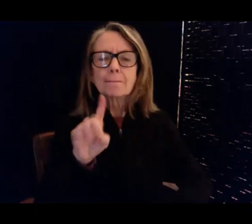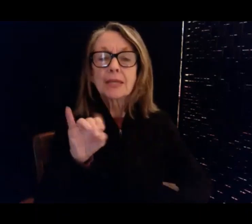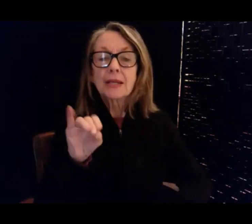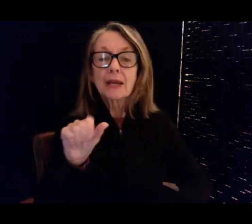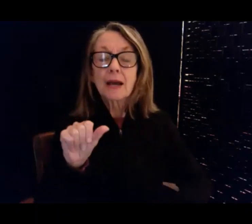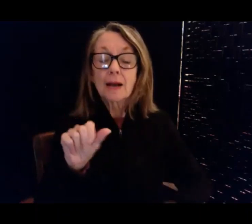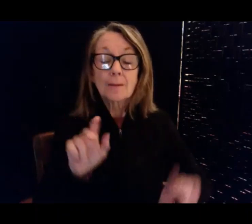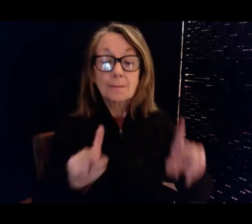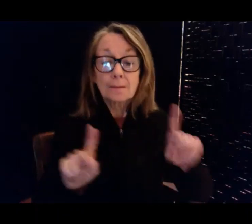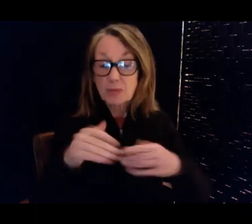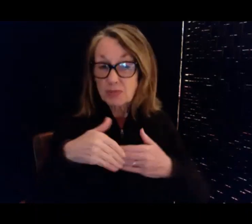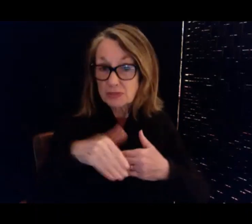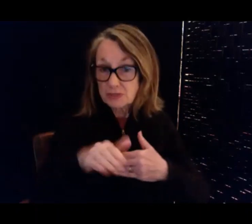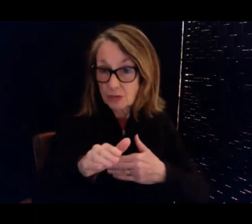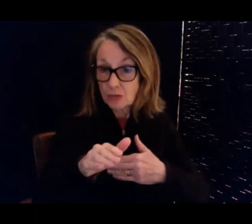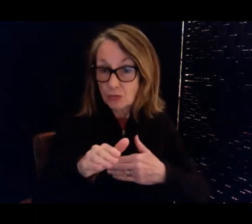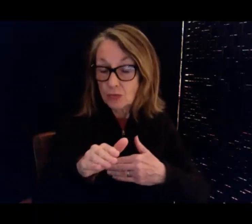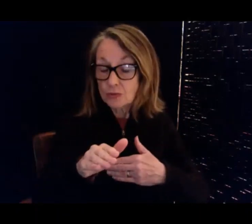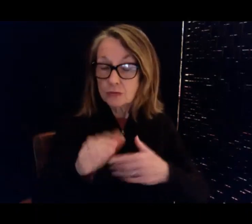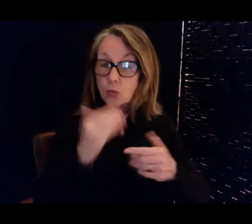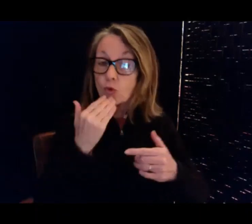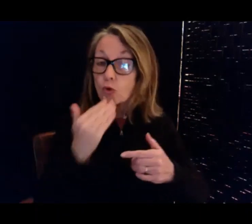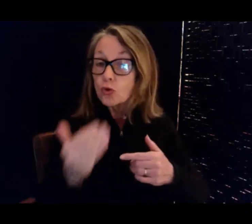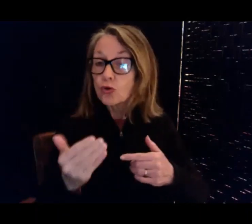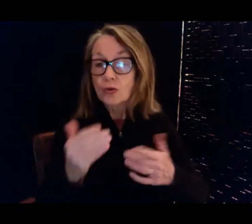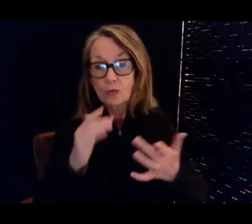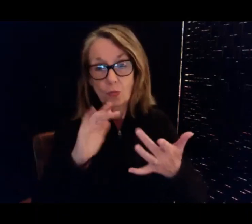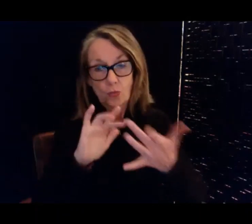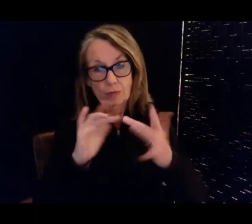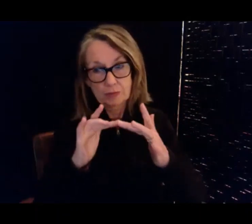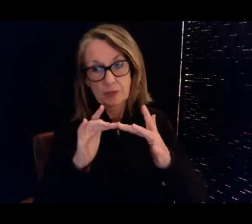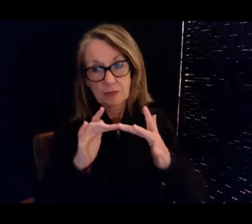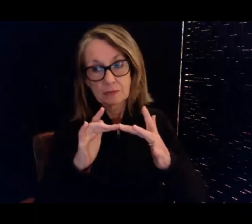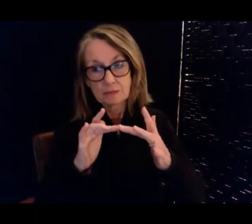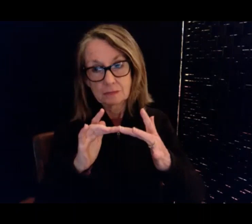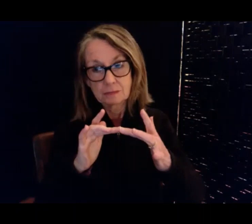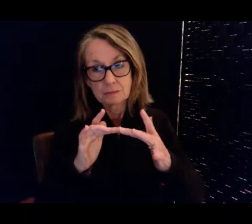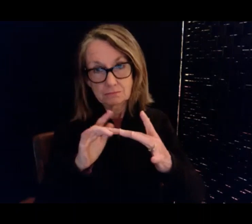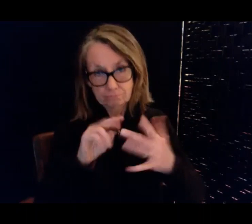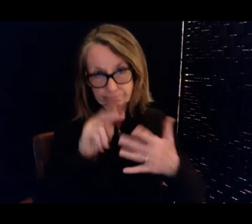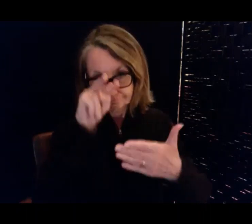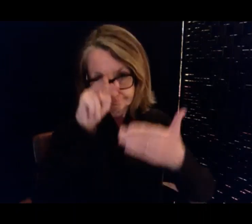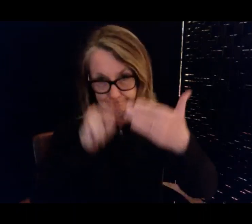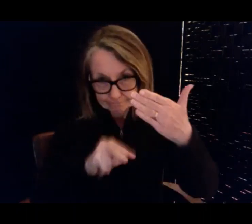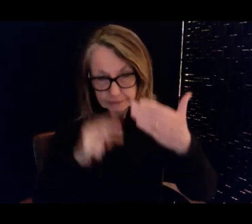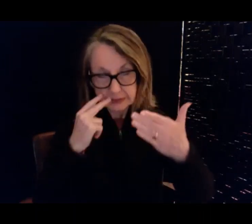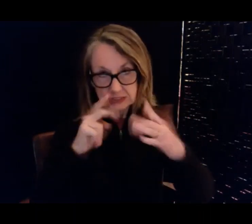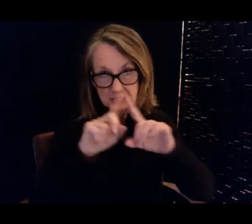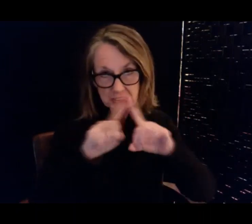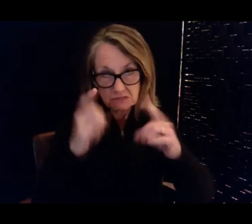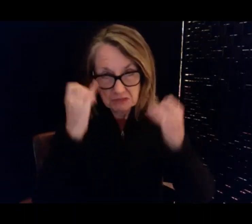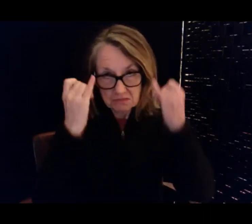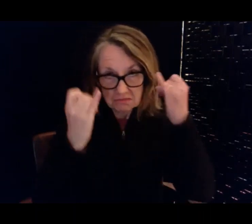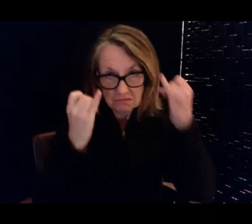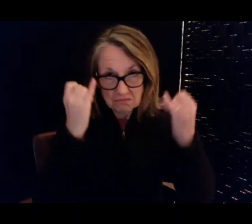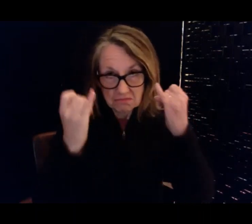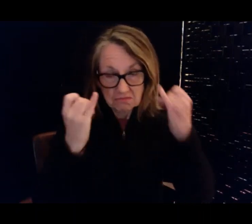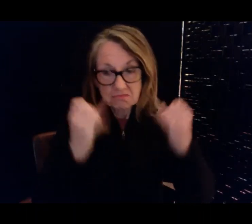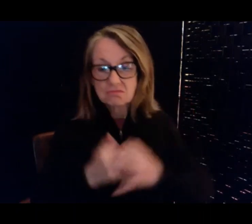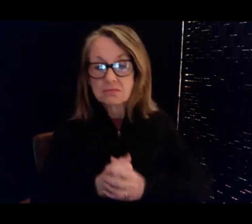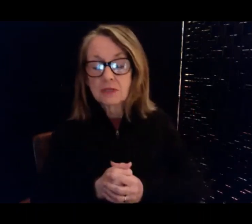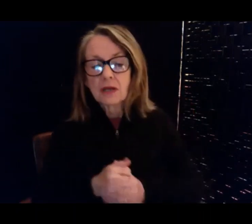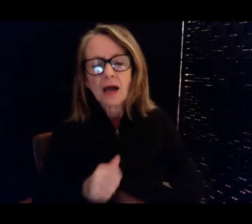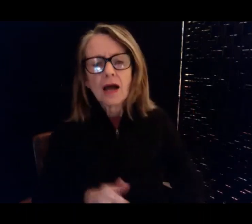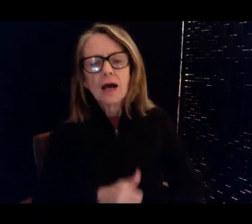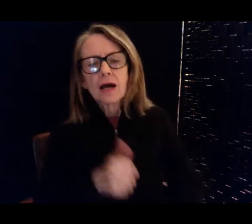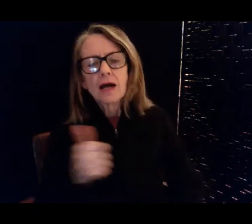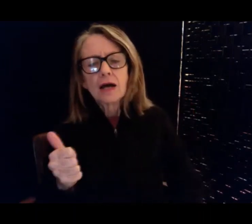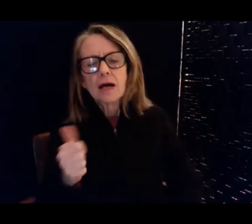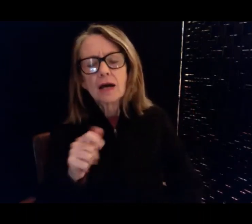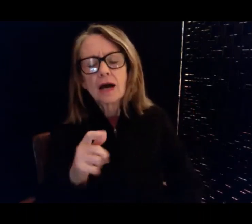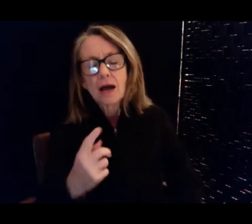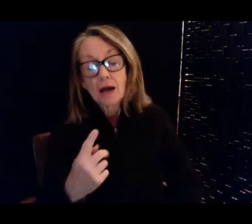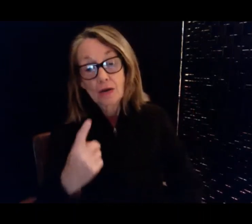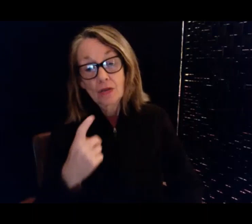is a good website alright so another question I've gotten is during the